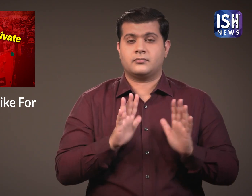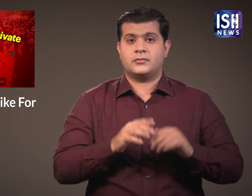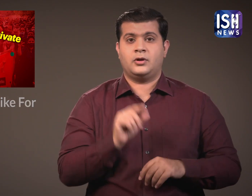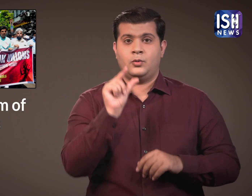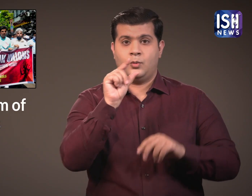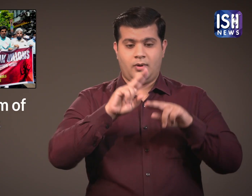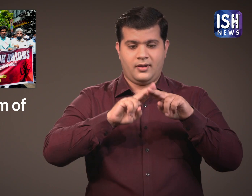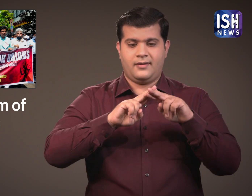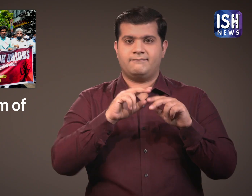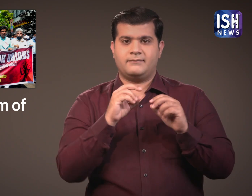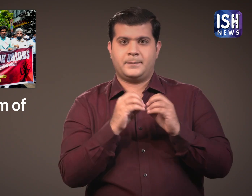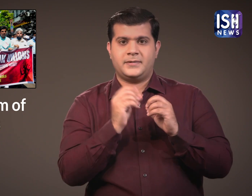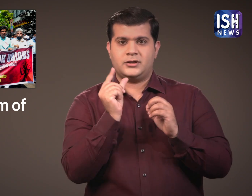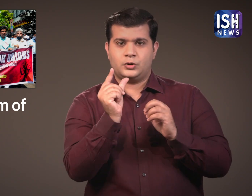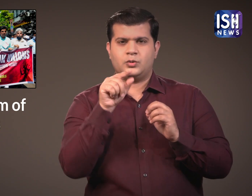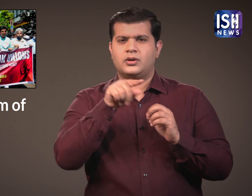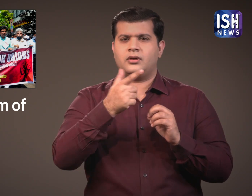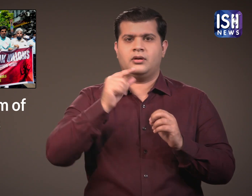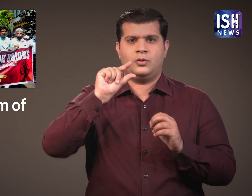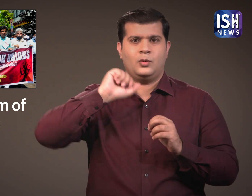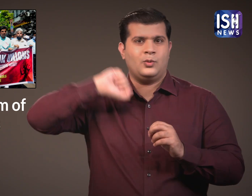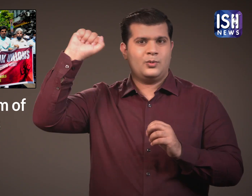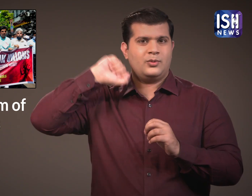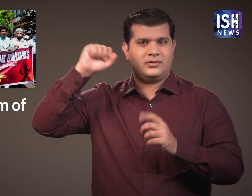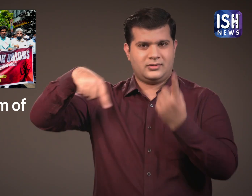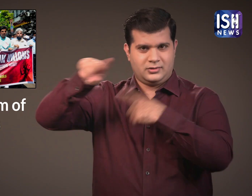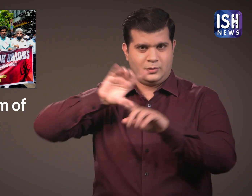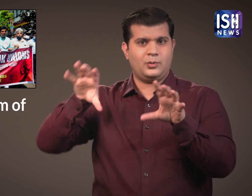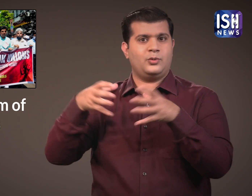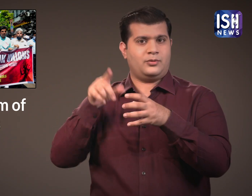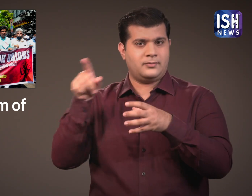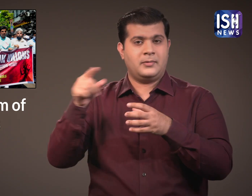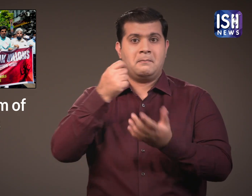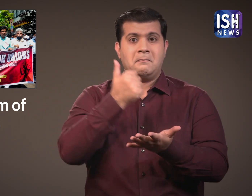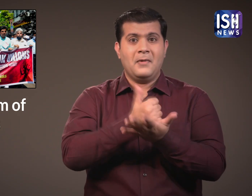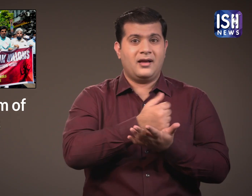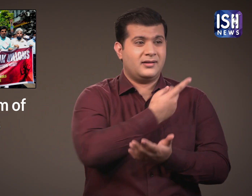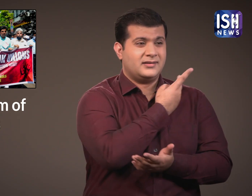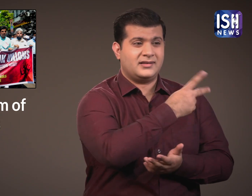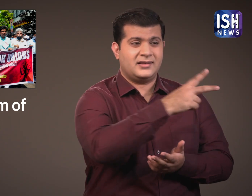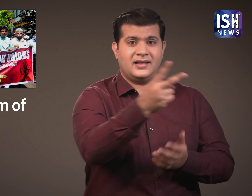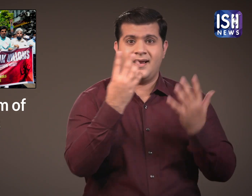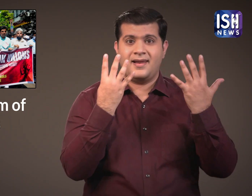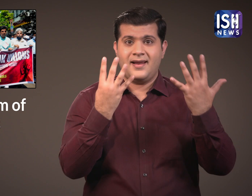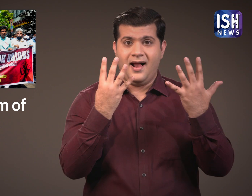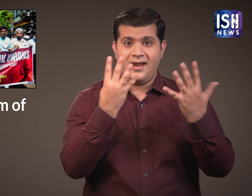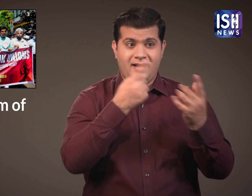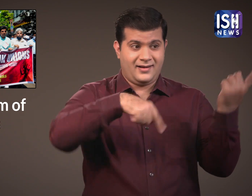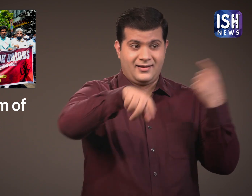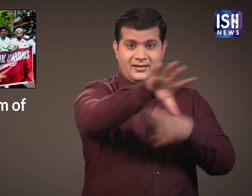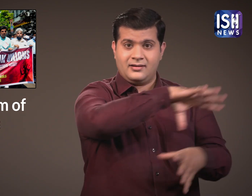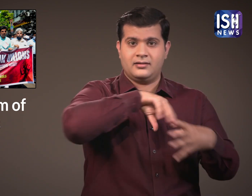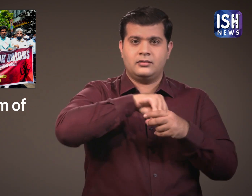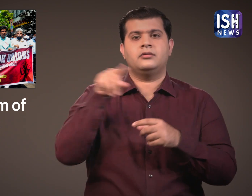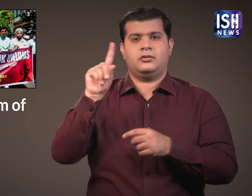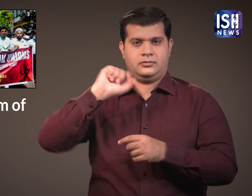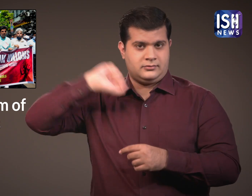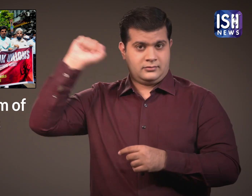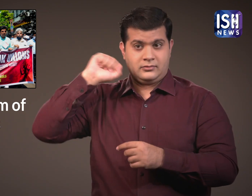The UFBU is an umbrella union for 9 nationalised banks.